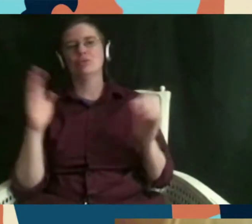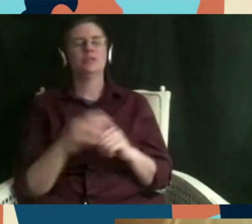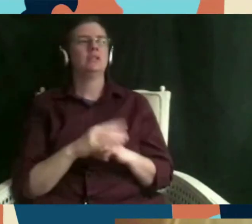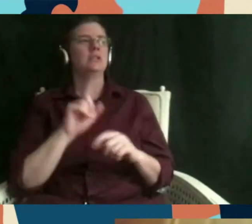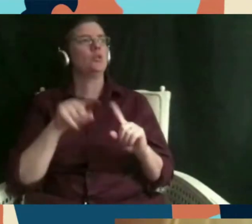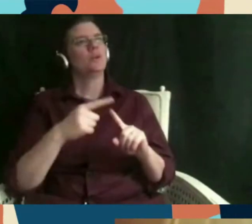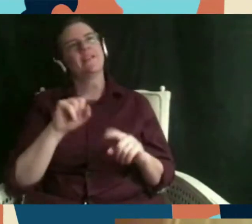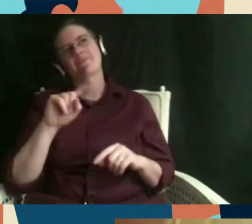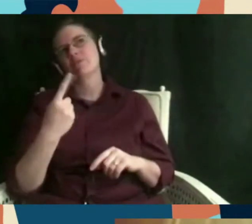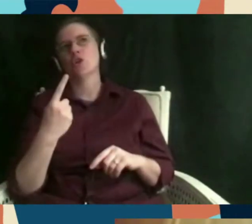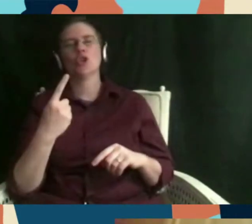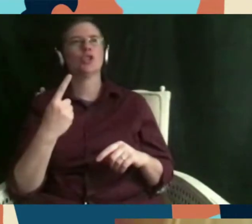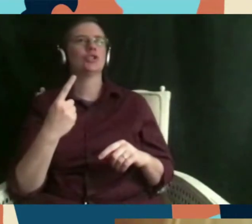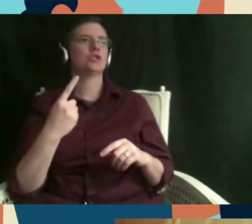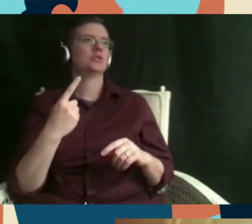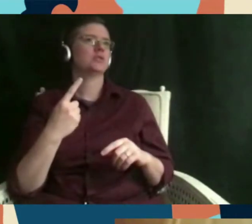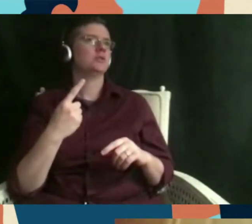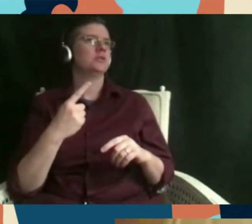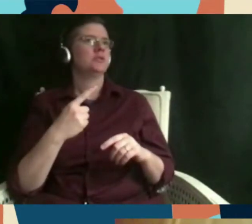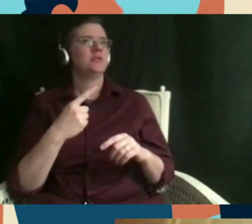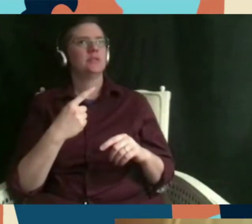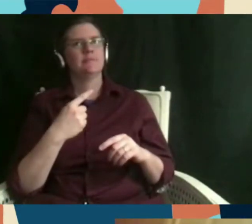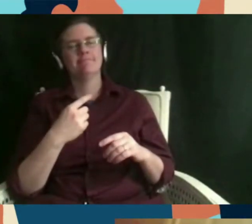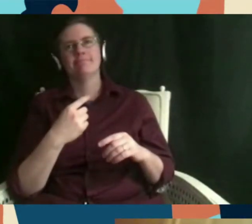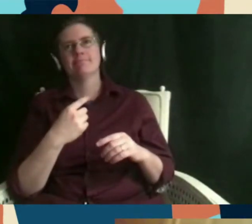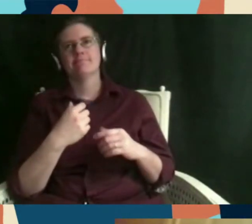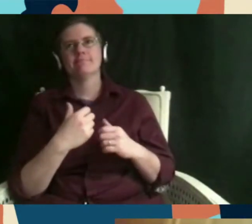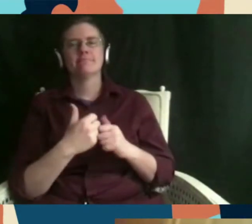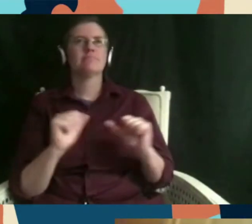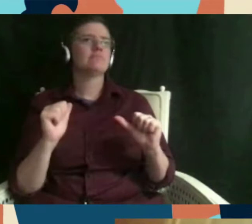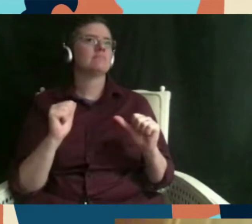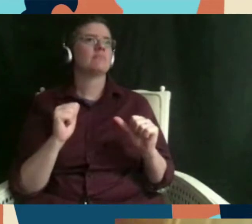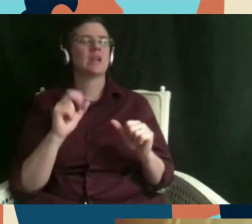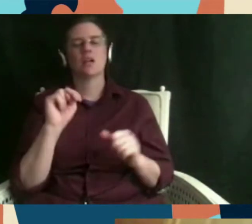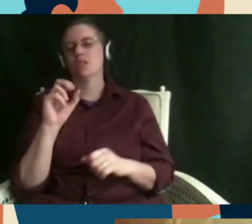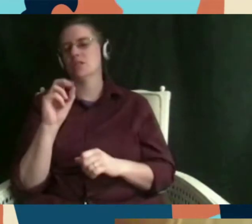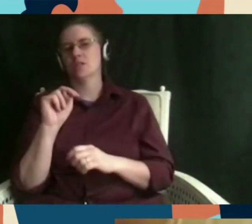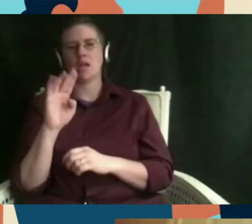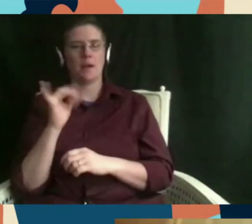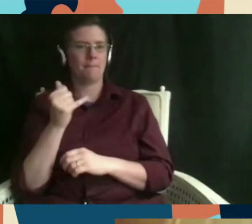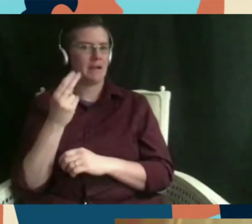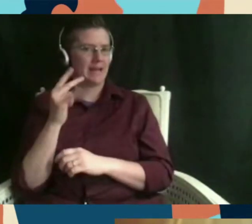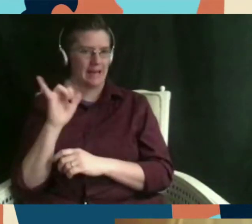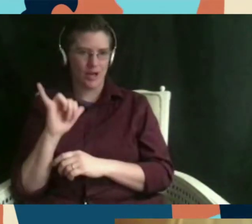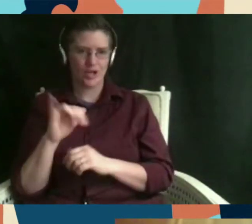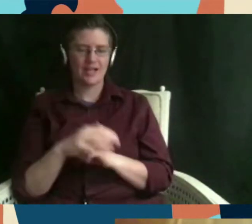shove myself into that big non-binary stereotype just androgynous person wearing a button up and